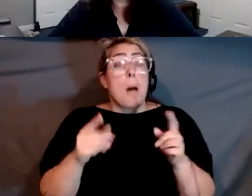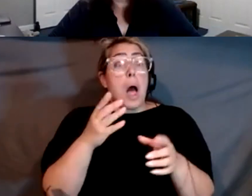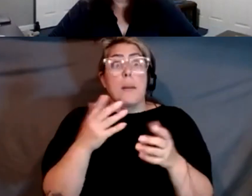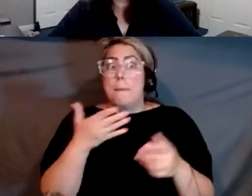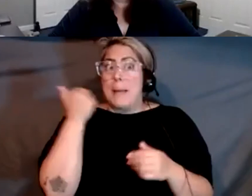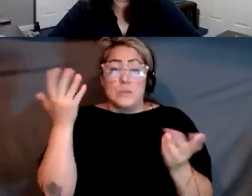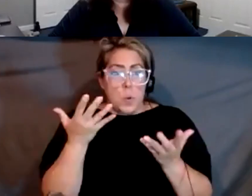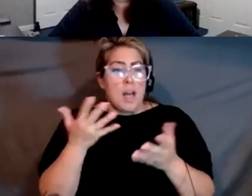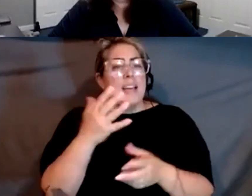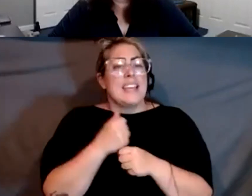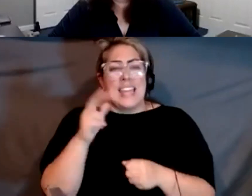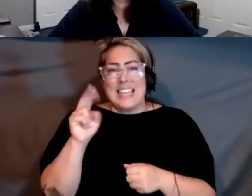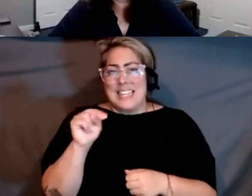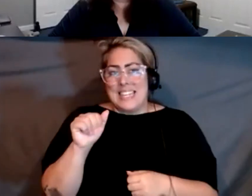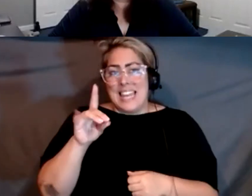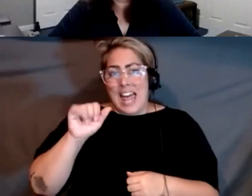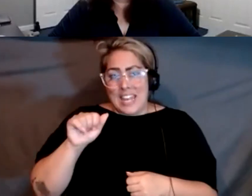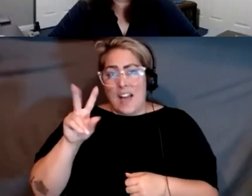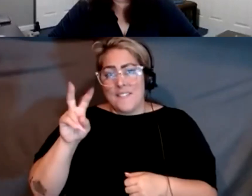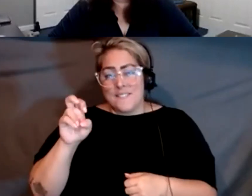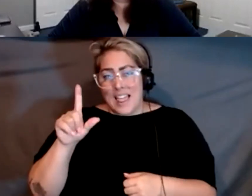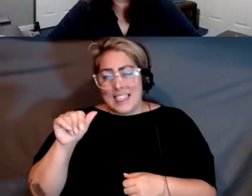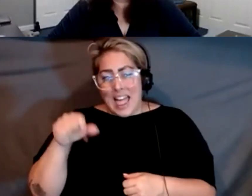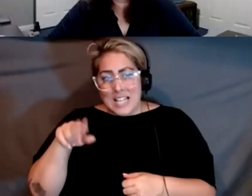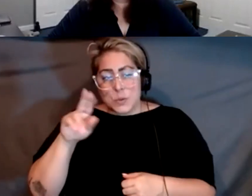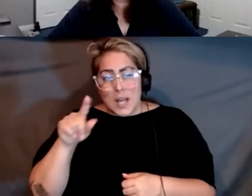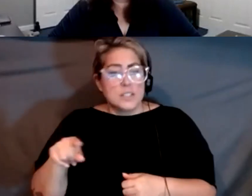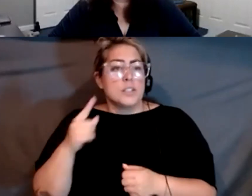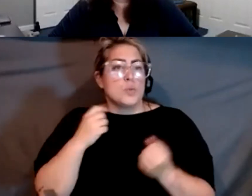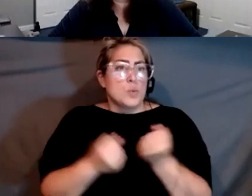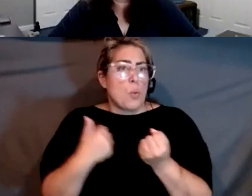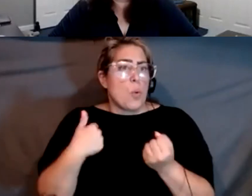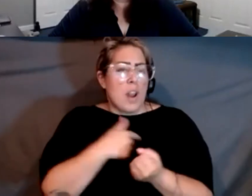the chair of the small business committee in the house.